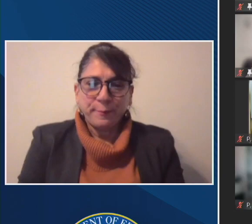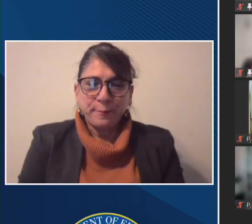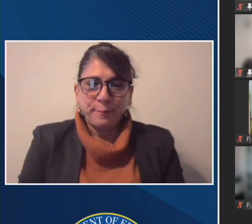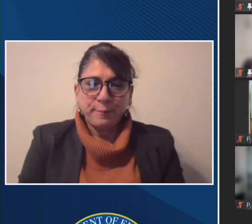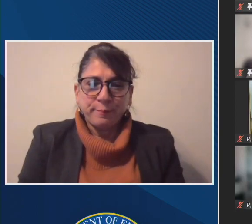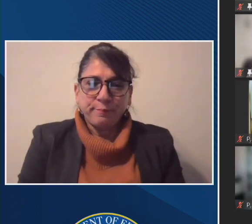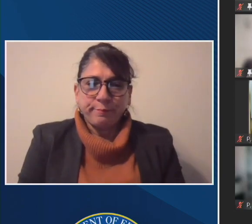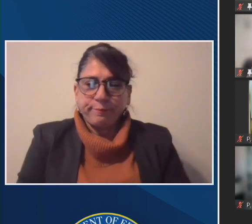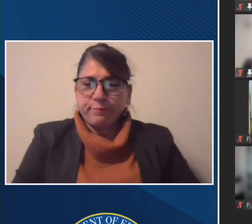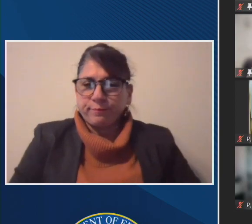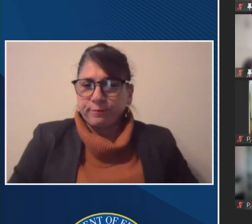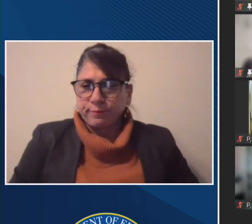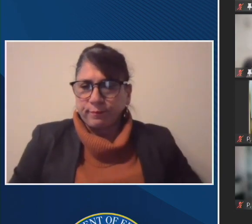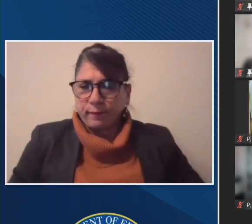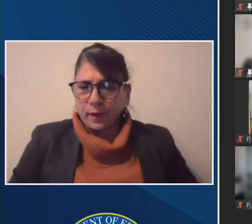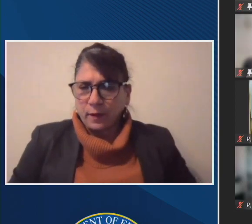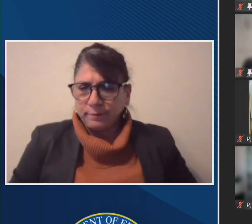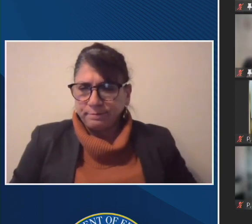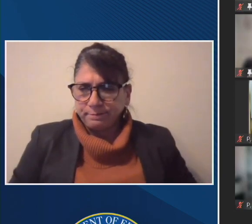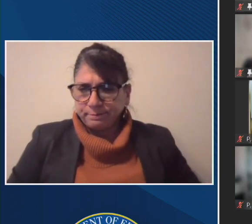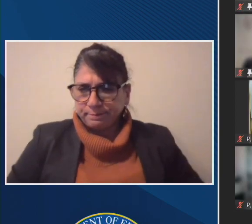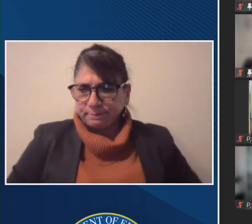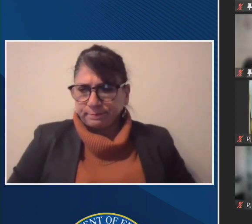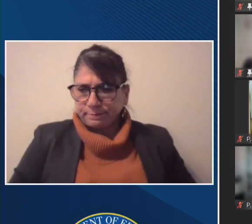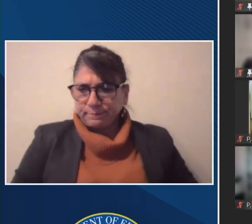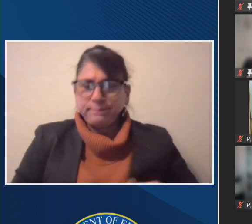Okay. Any other comments on that?